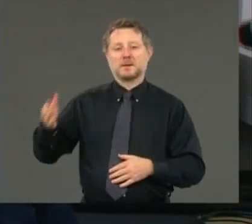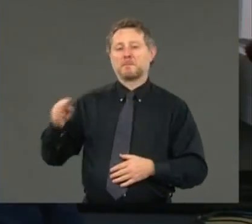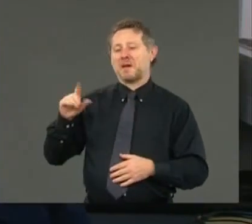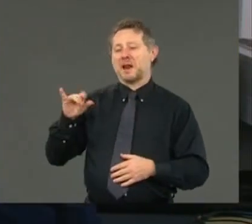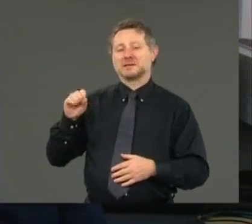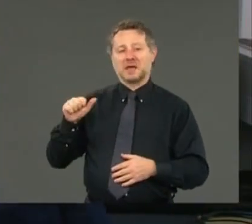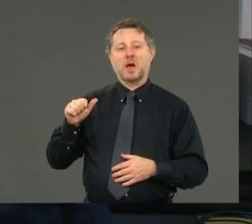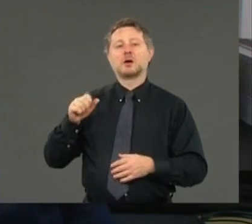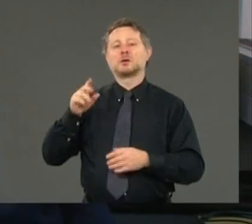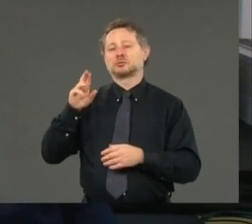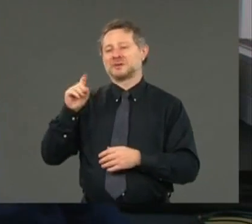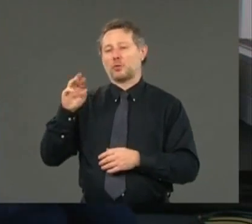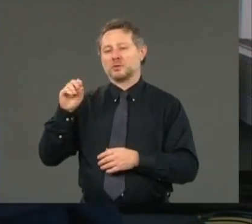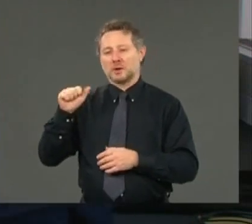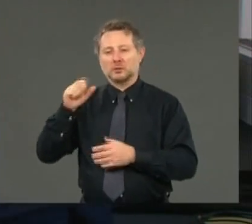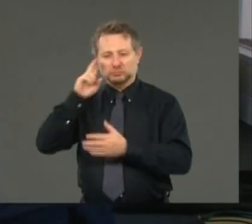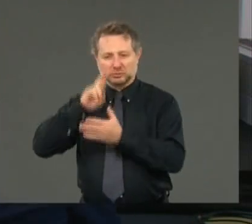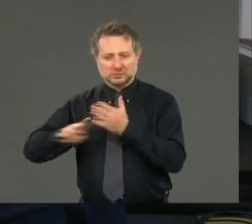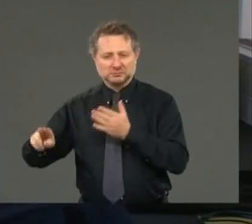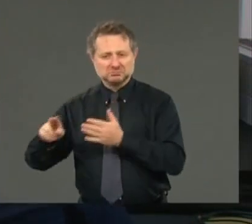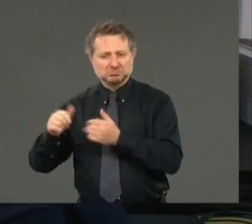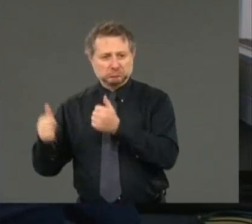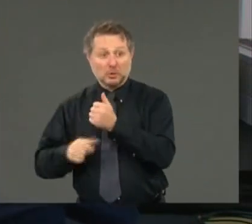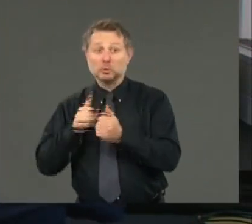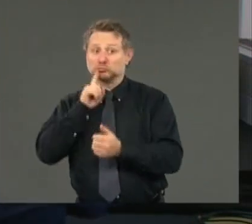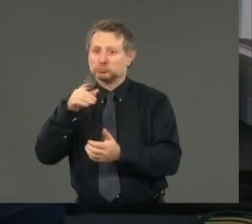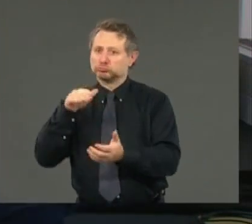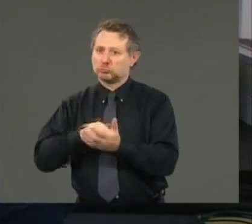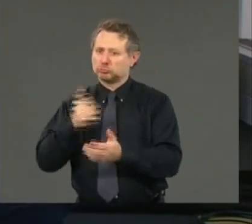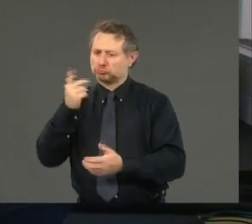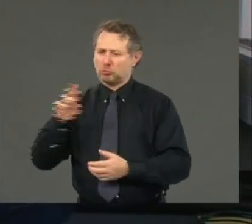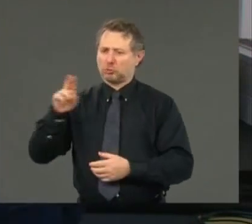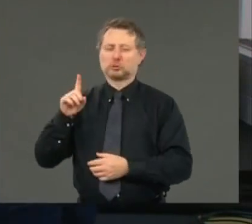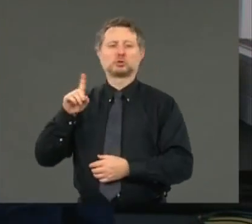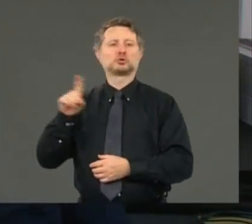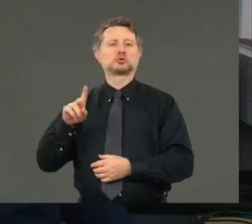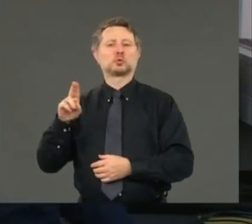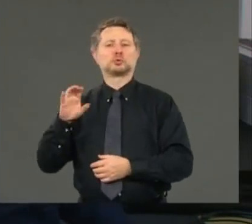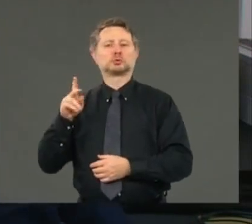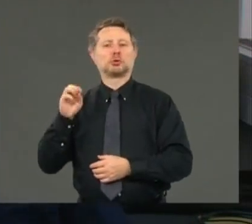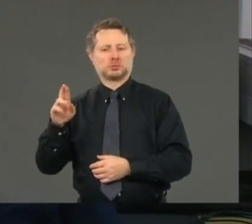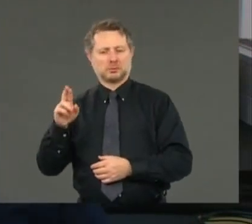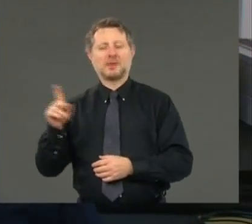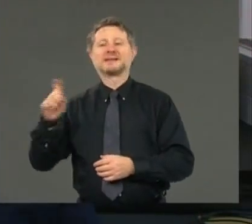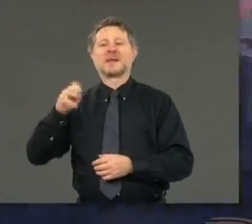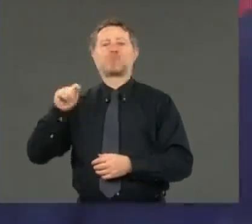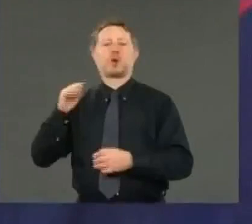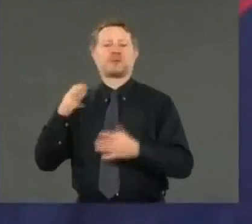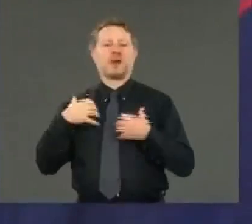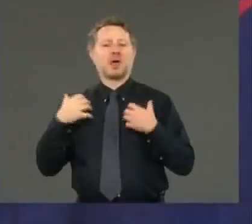TO PIE FAR LEFT DR. JIM. ROB MUJICA. TO MY FAR RIGHT, REAL